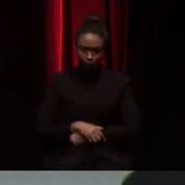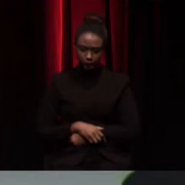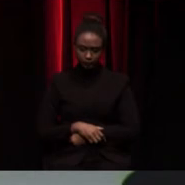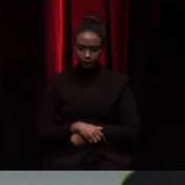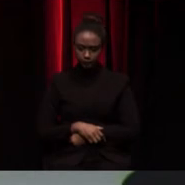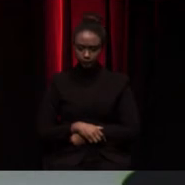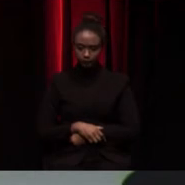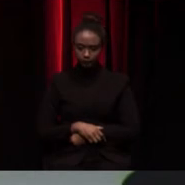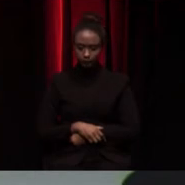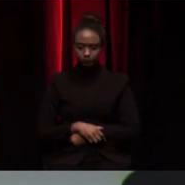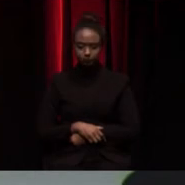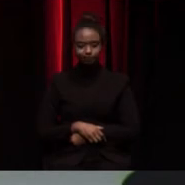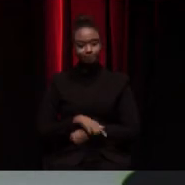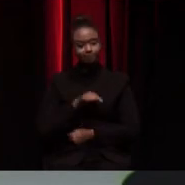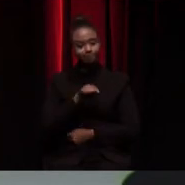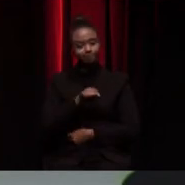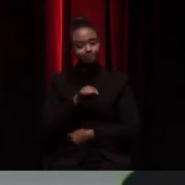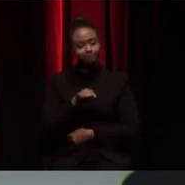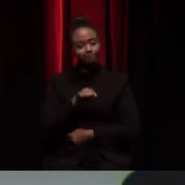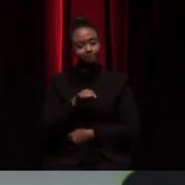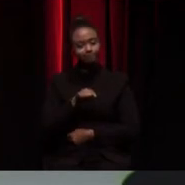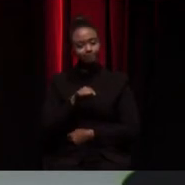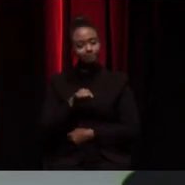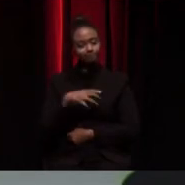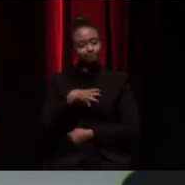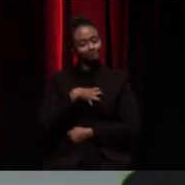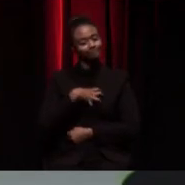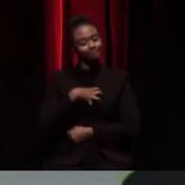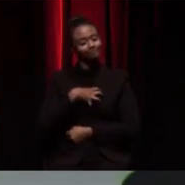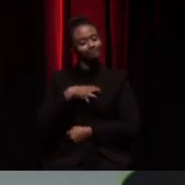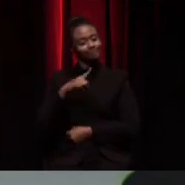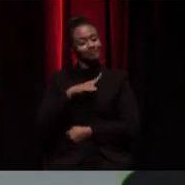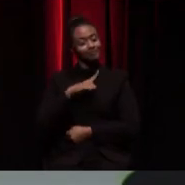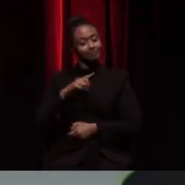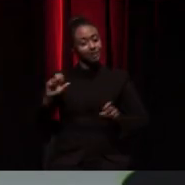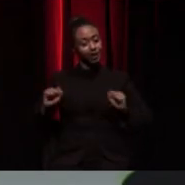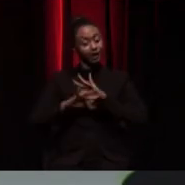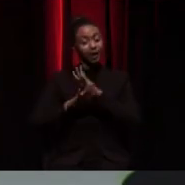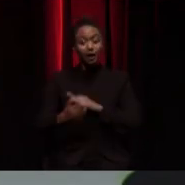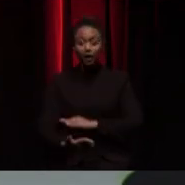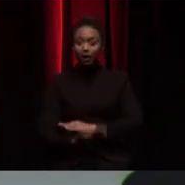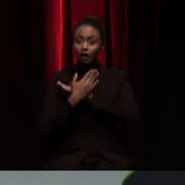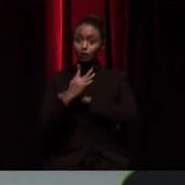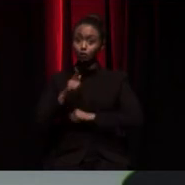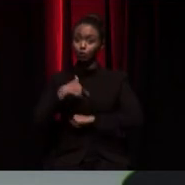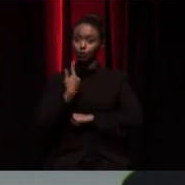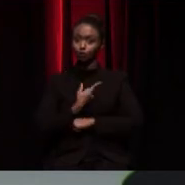The whole thing had a great deal of transparency. It was also very good for us in terms of money,